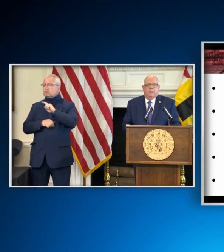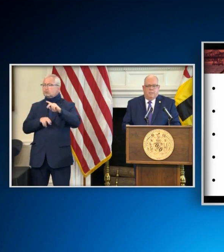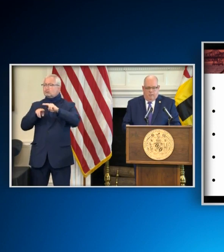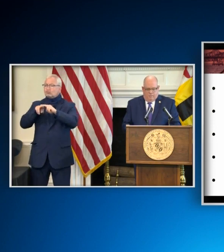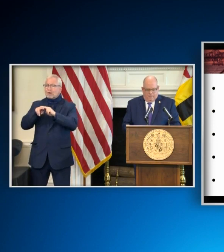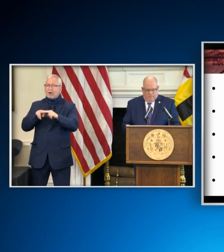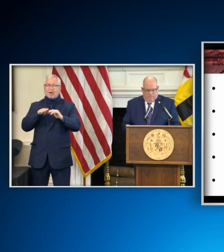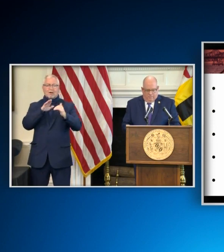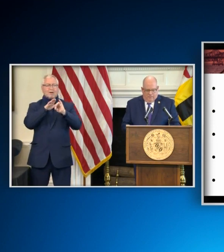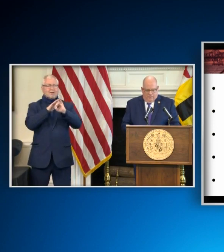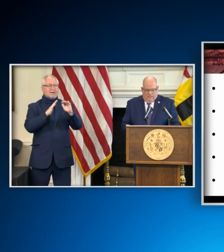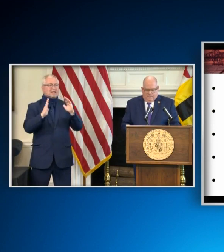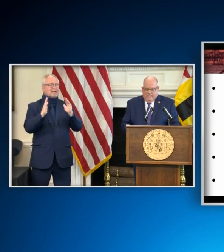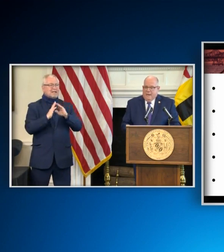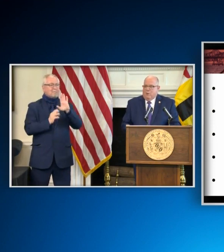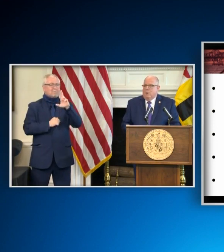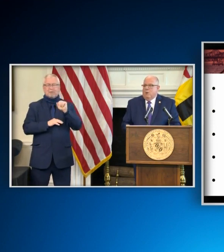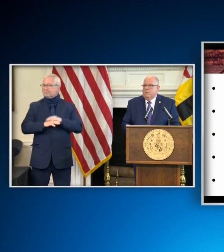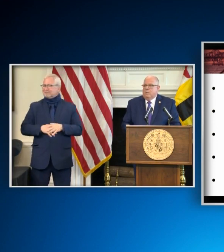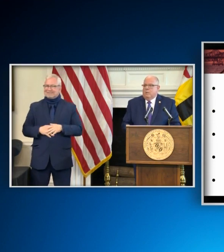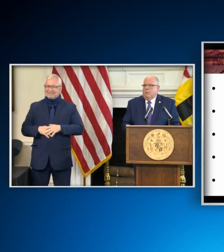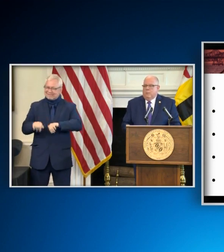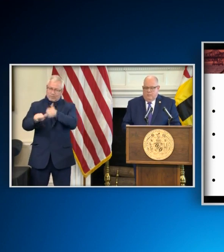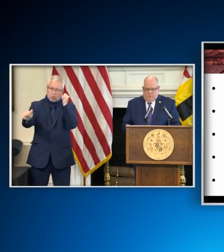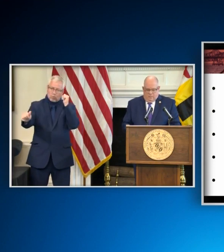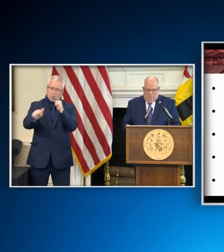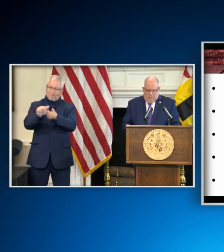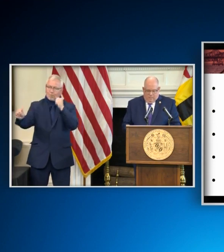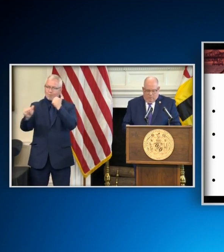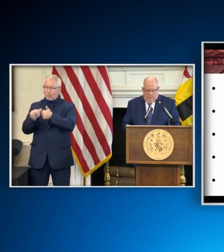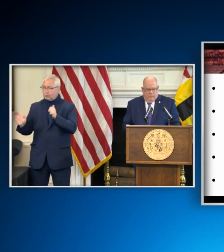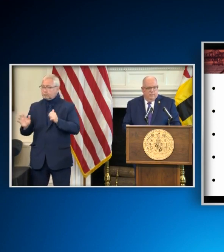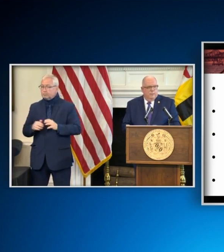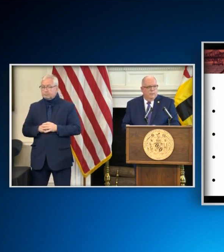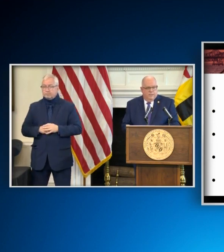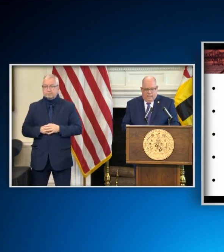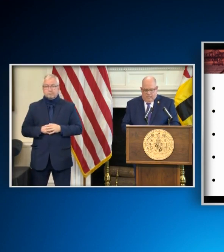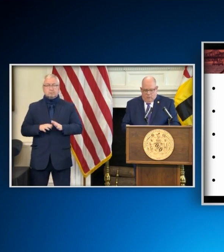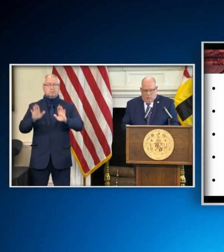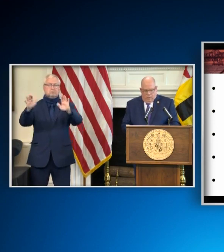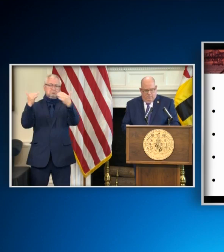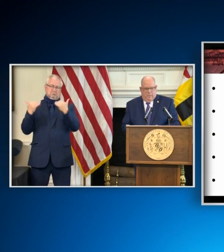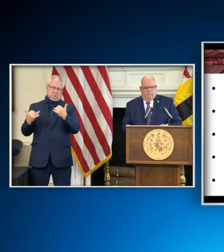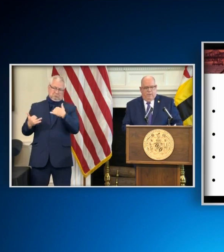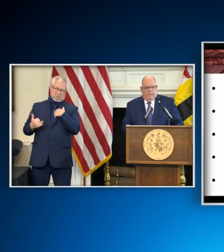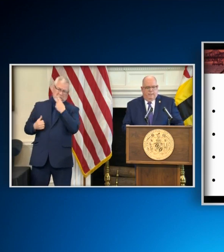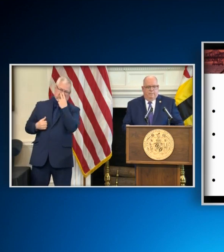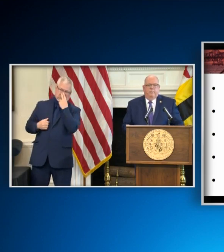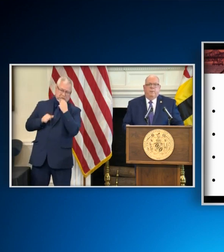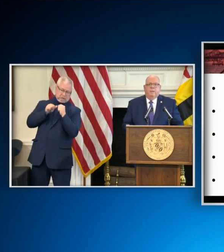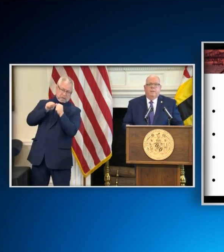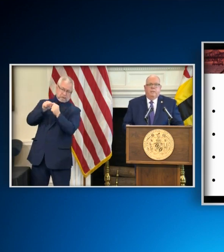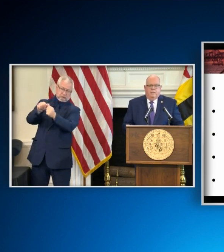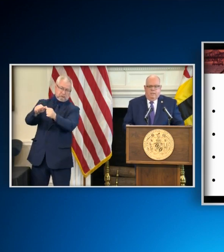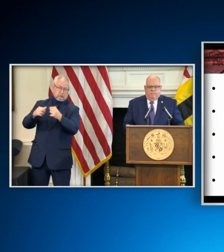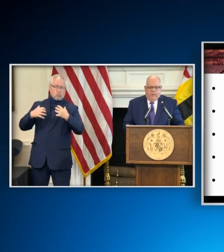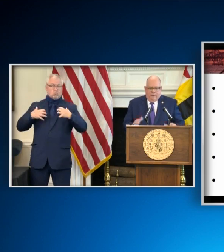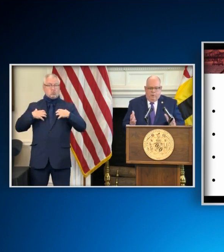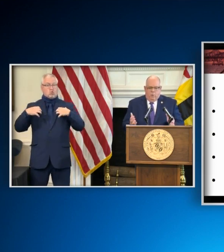AND THAT THEY AVOID USING PUBLICANS ROTATION UNLESS IT IS ABSOLUTELY NECESSARY.